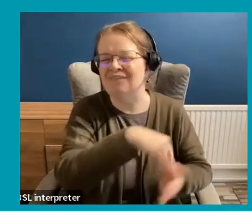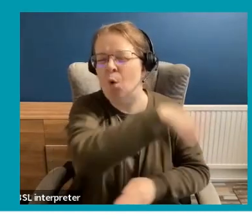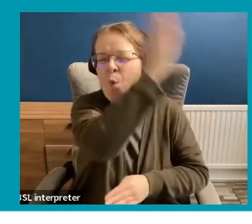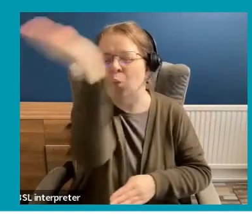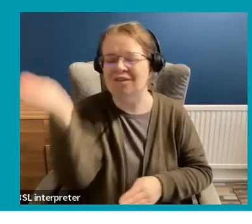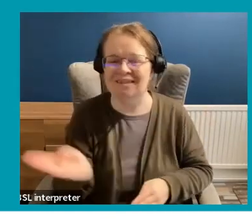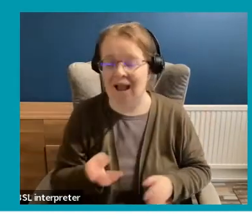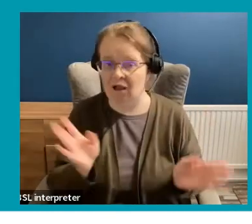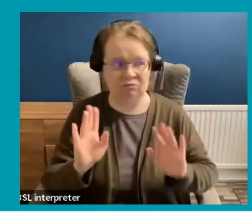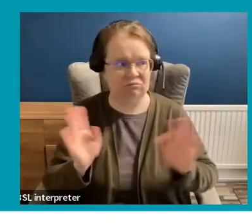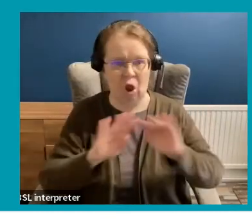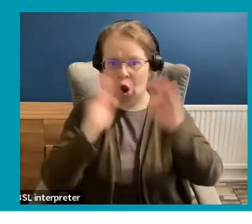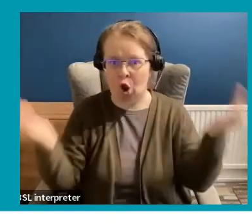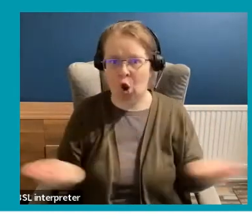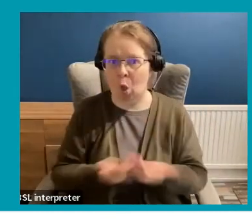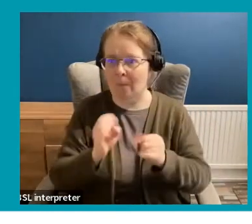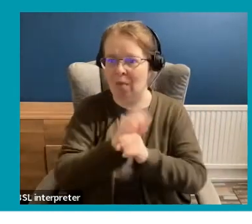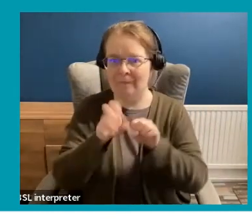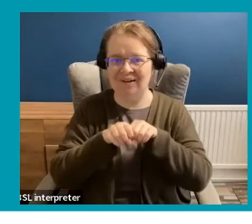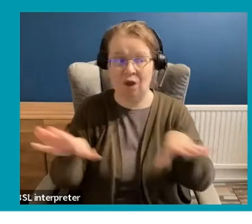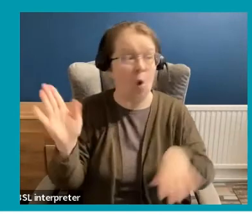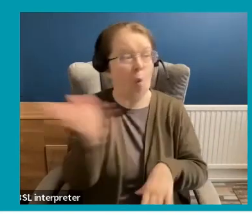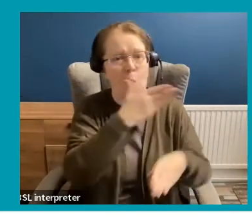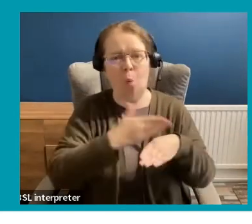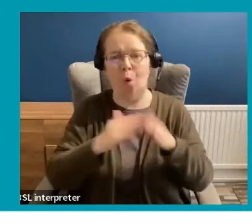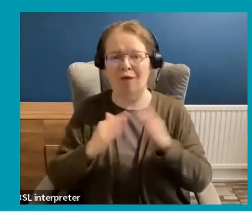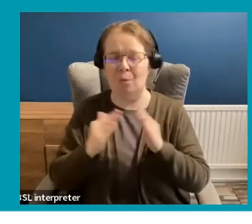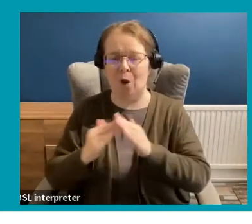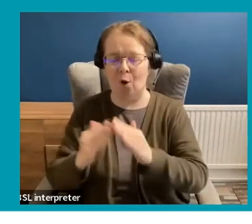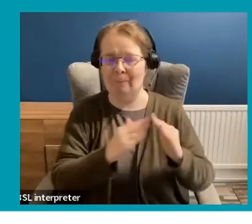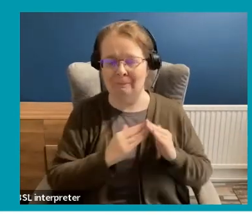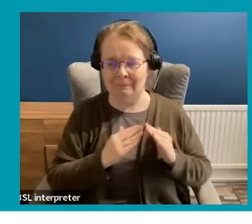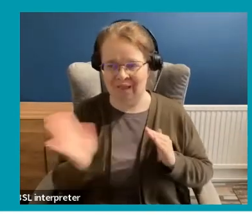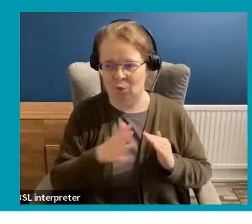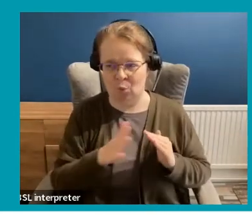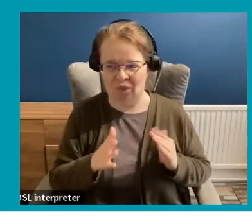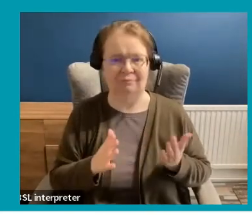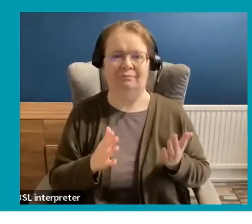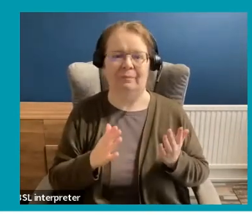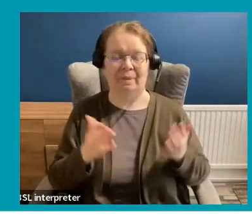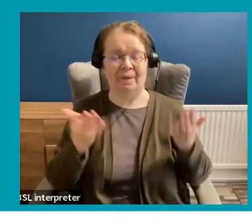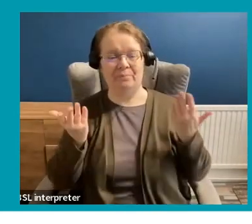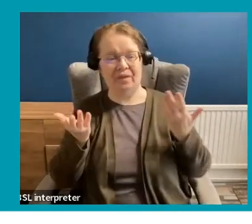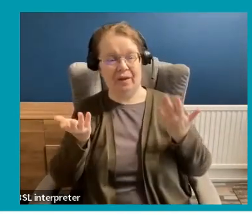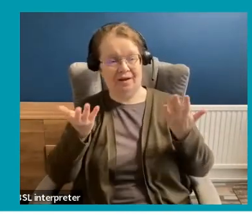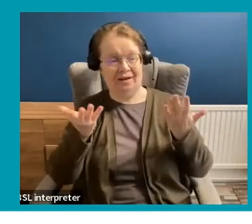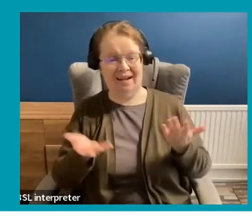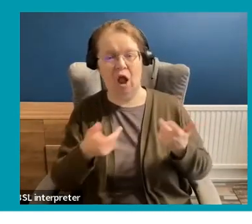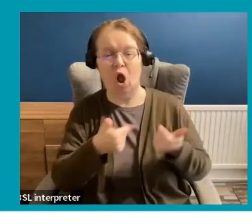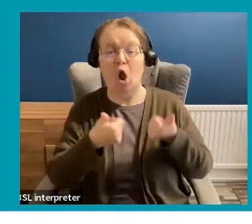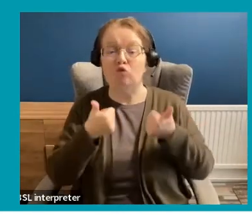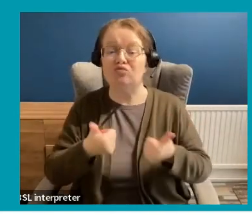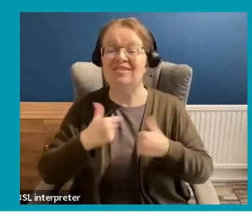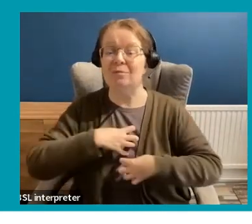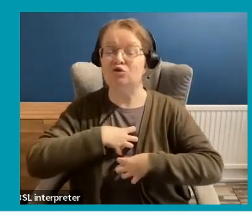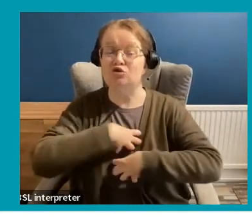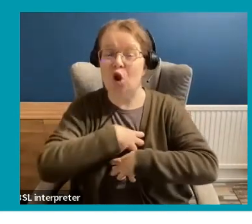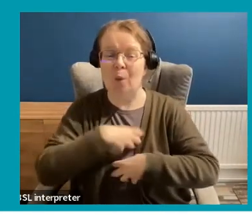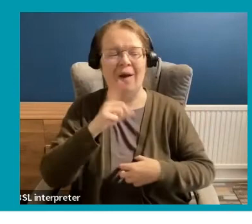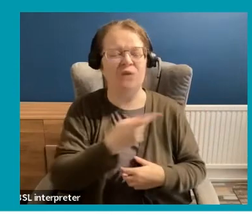So now everybody's working from home I think that now it has gone from being a reasonable adjustment for a disabled person to